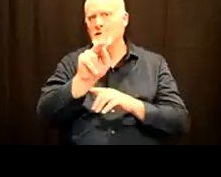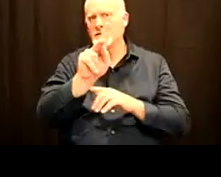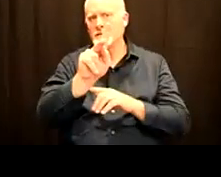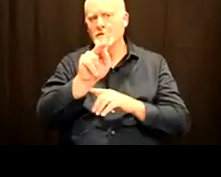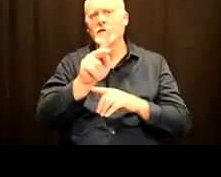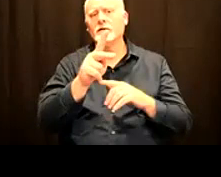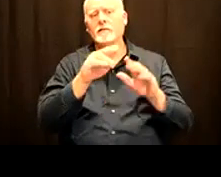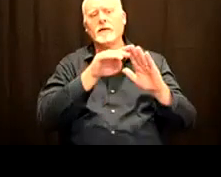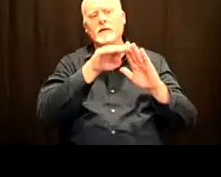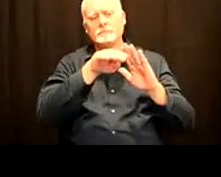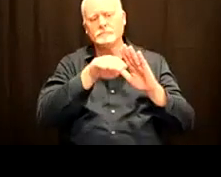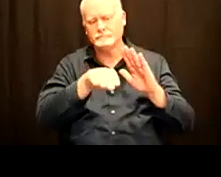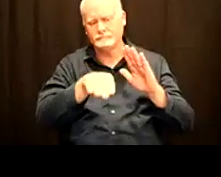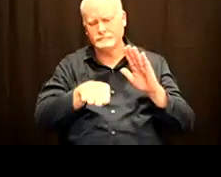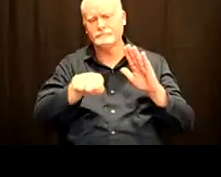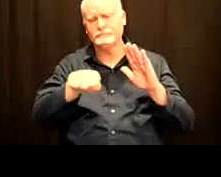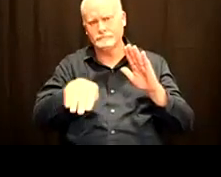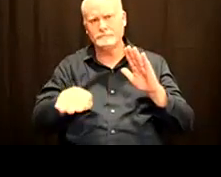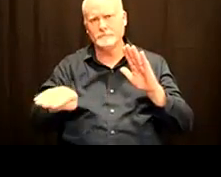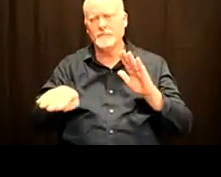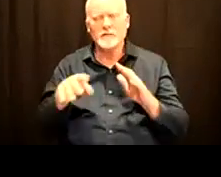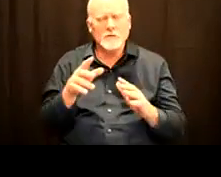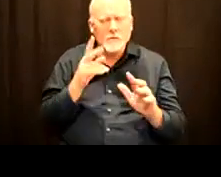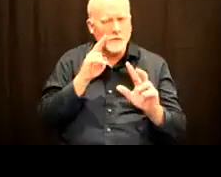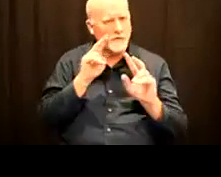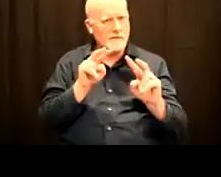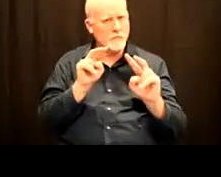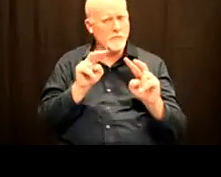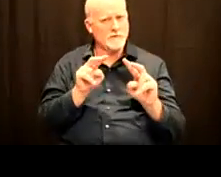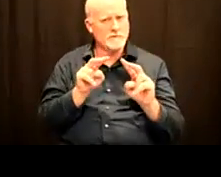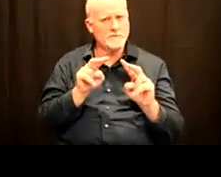down the other side again we'll keep our eyes on some big community events that we know are